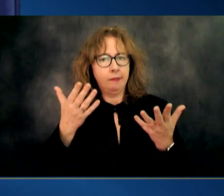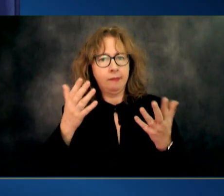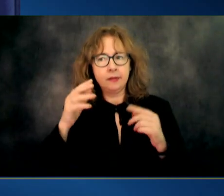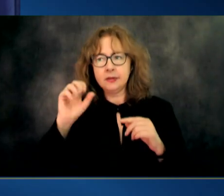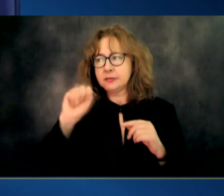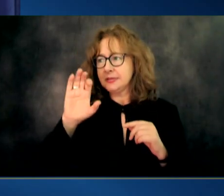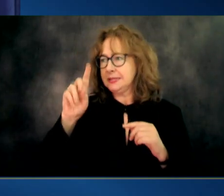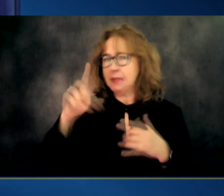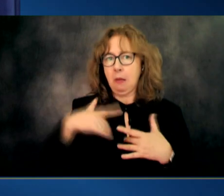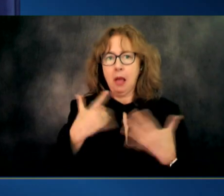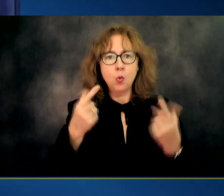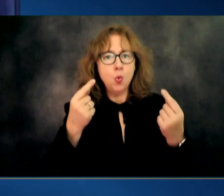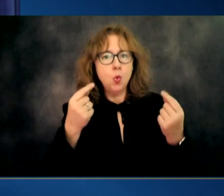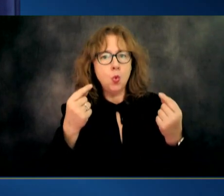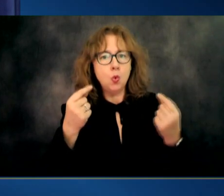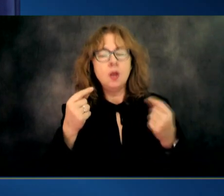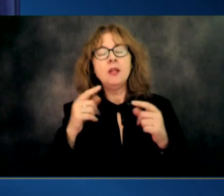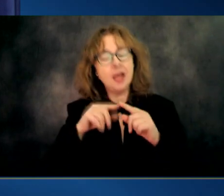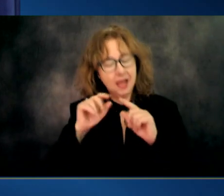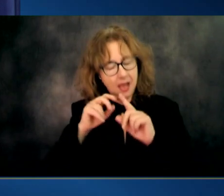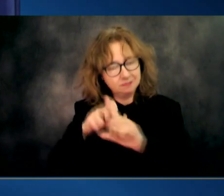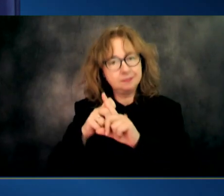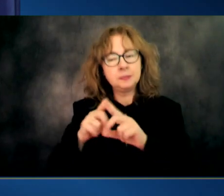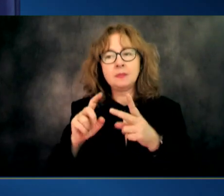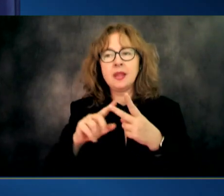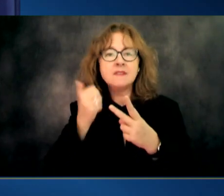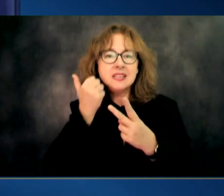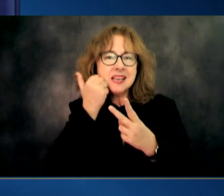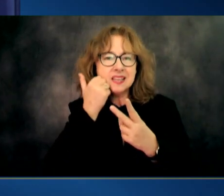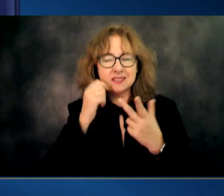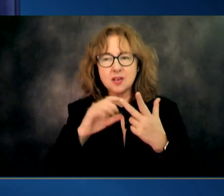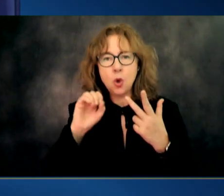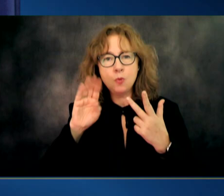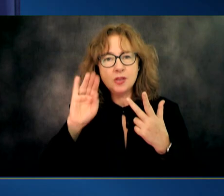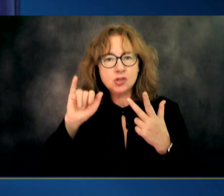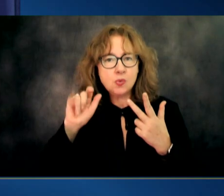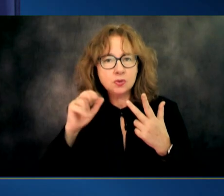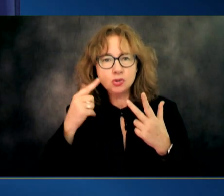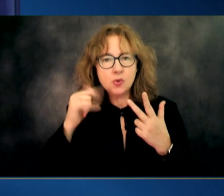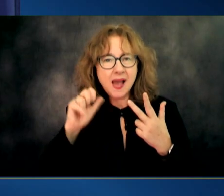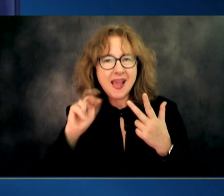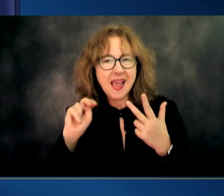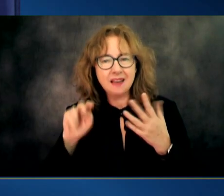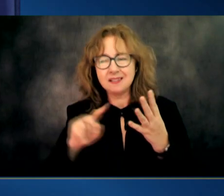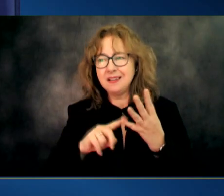have access to a dentist, have access to an OB GYN, you know, licensed clinical social worker.